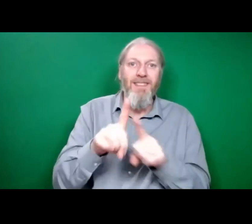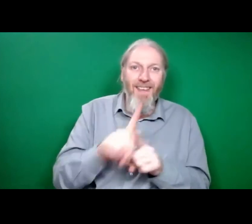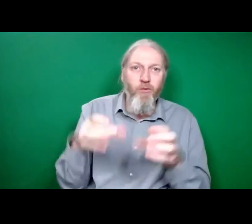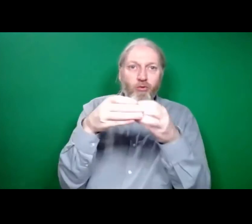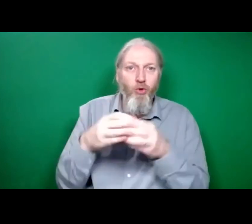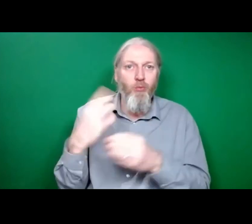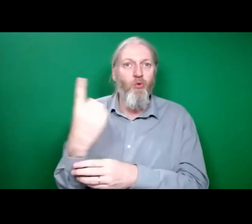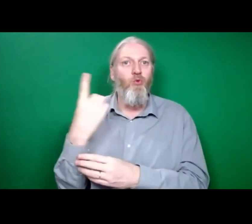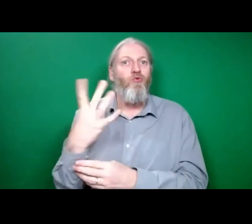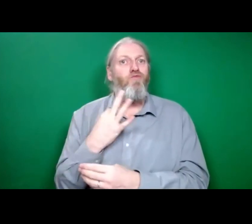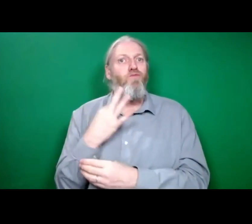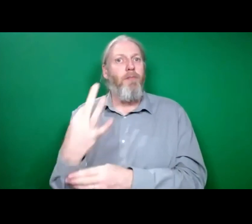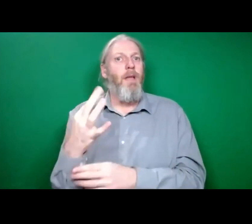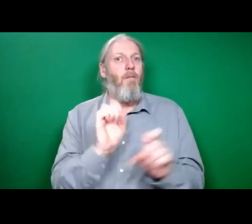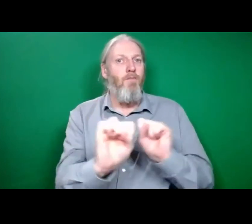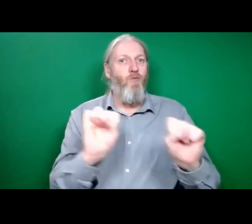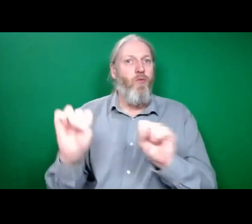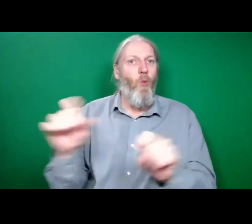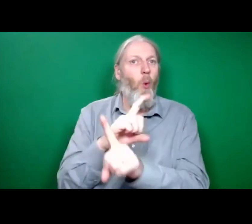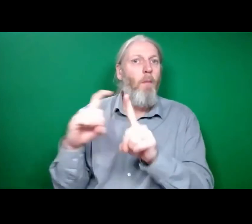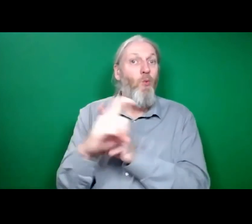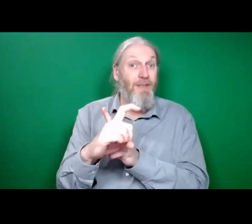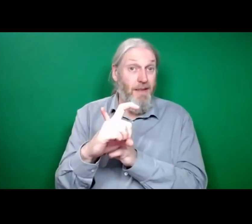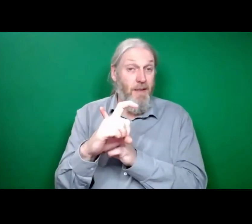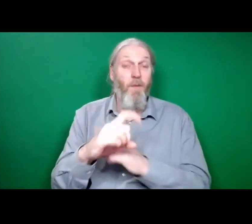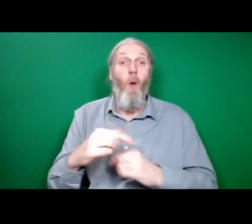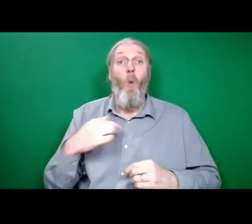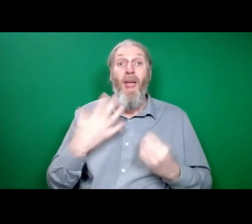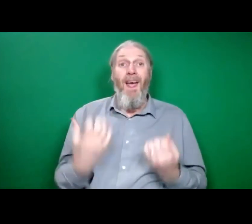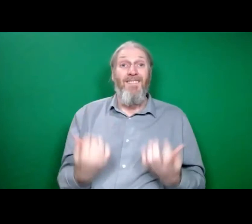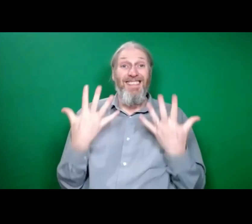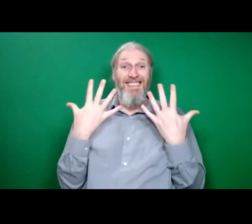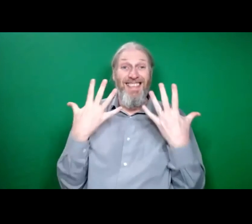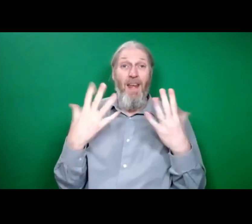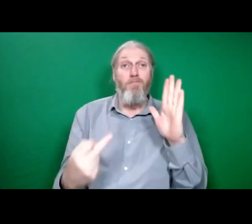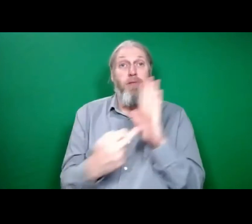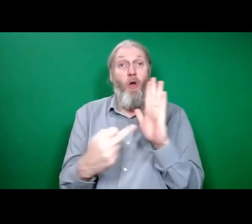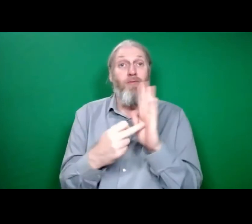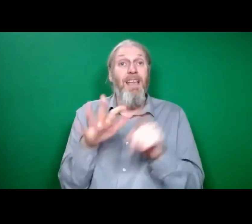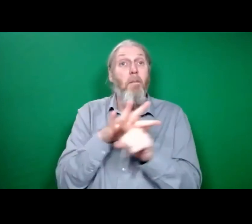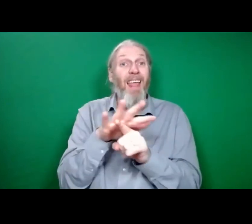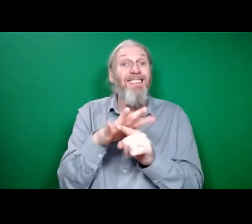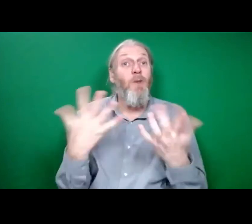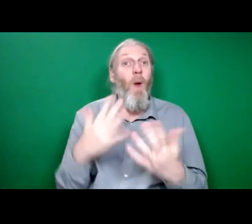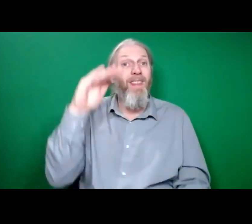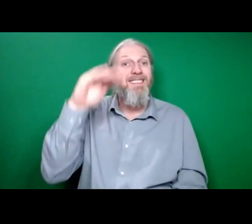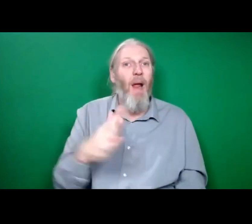and they work, they can shift and change and, you know, it used to be a butcher, baker and candlestick maker,